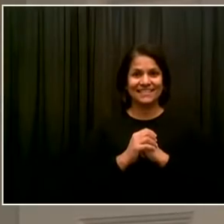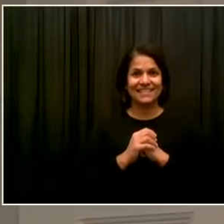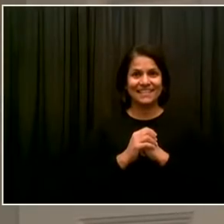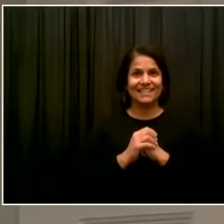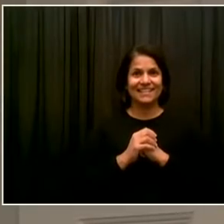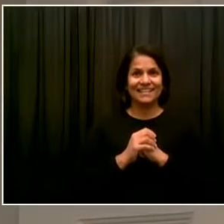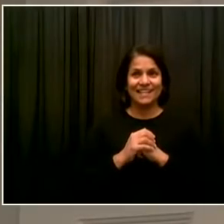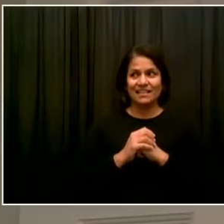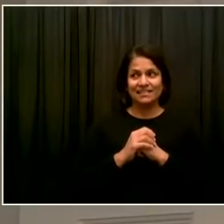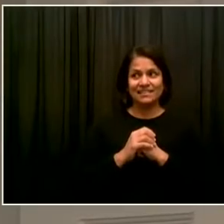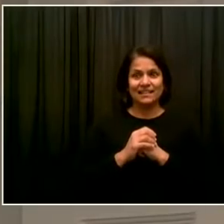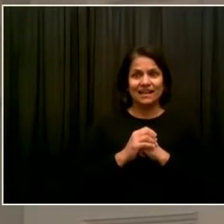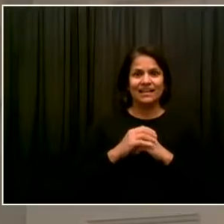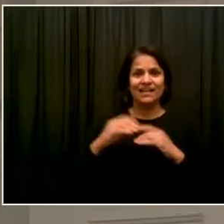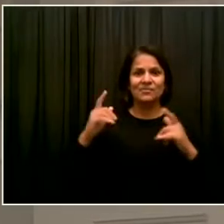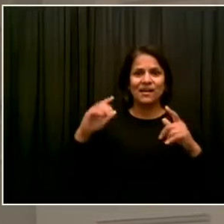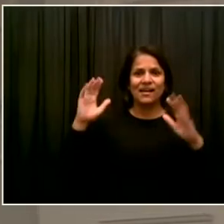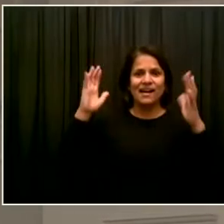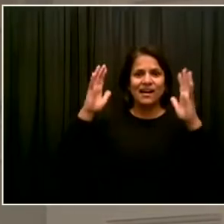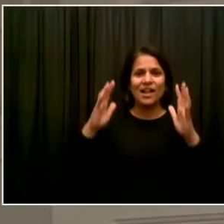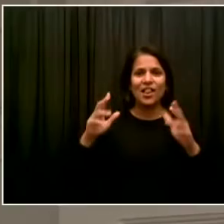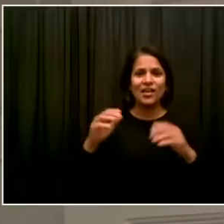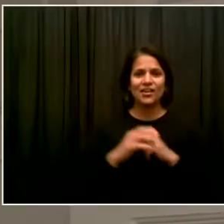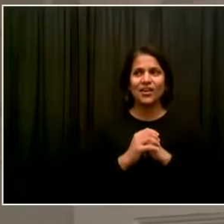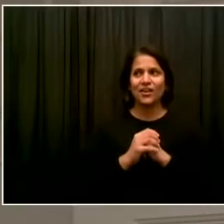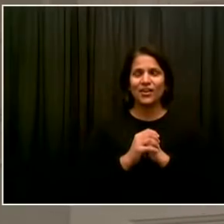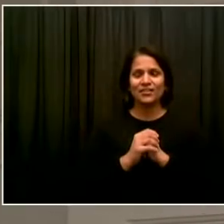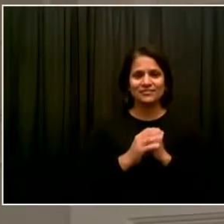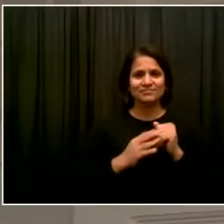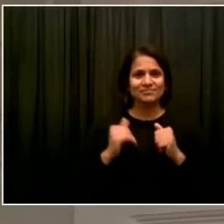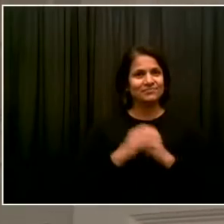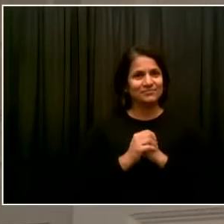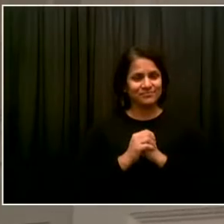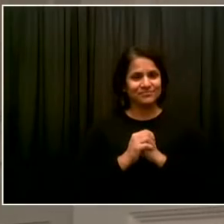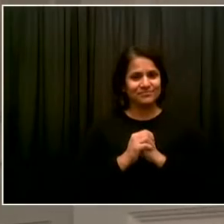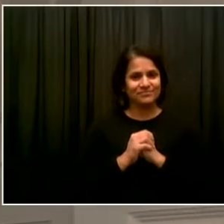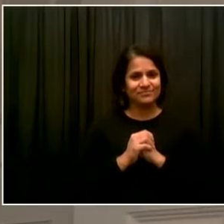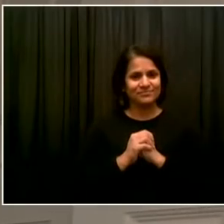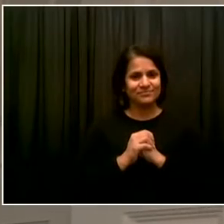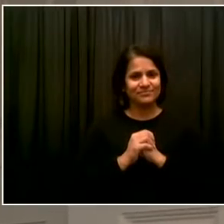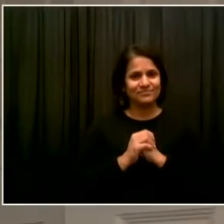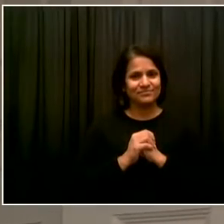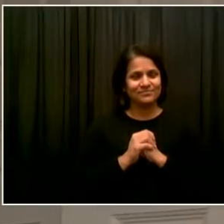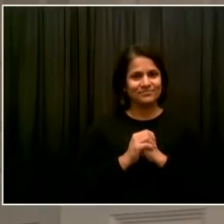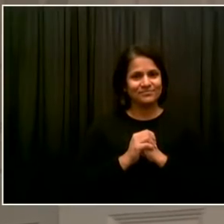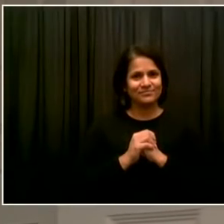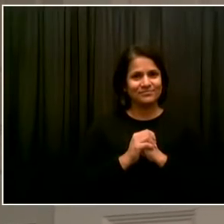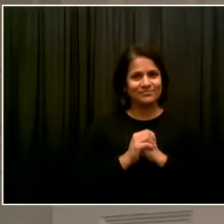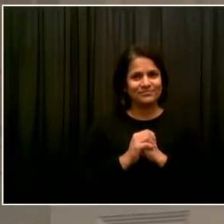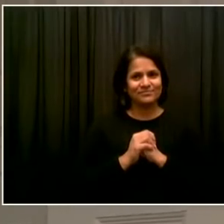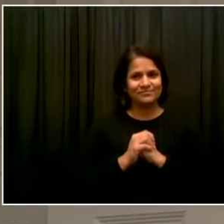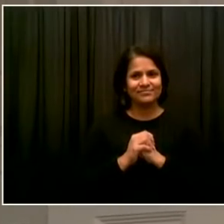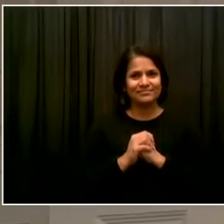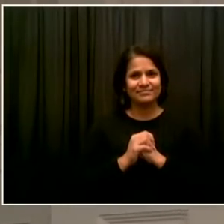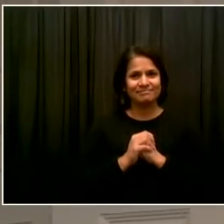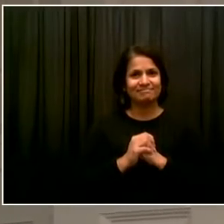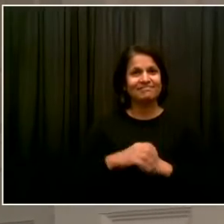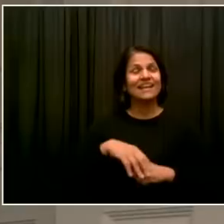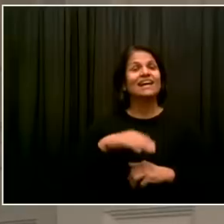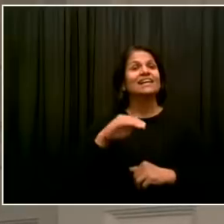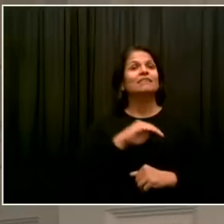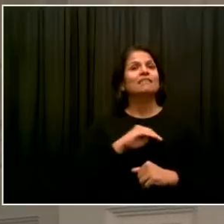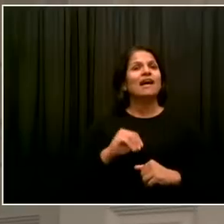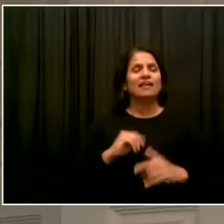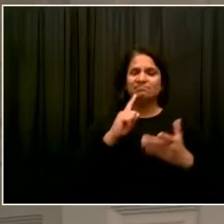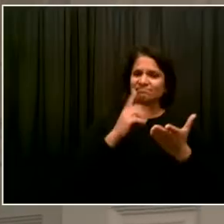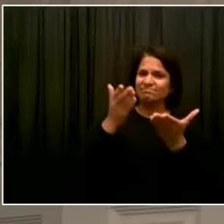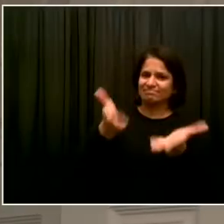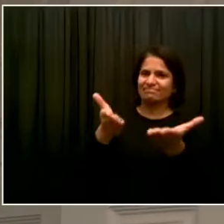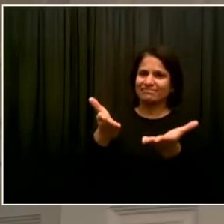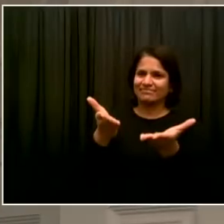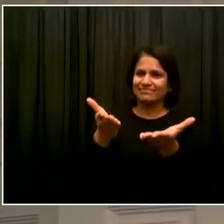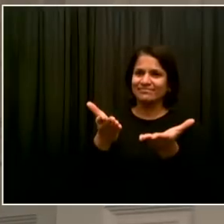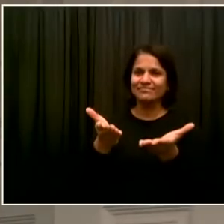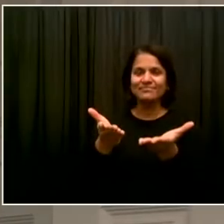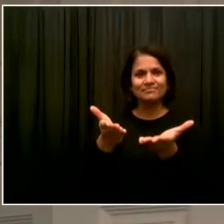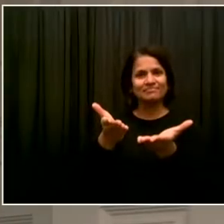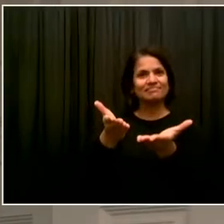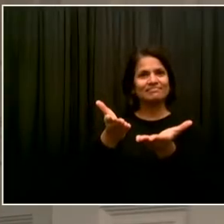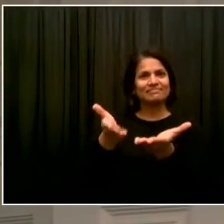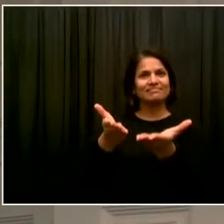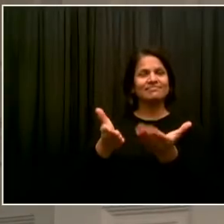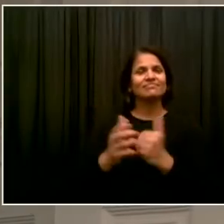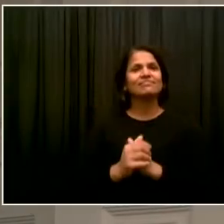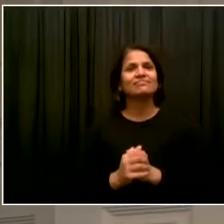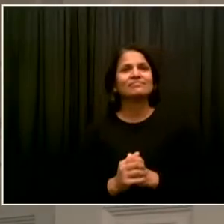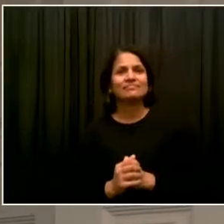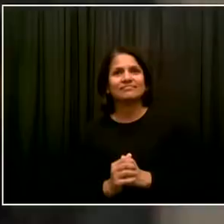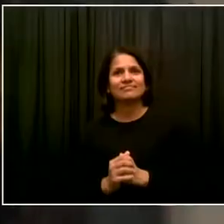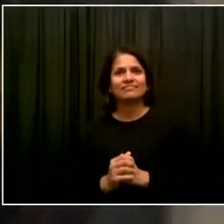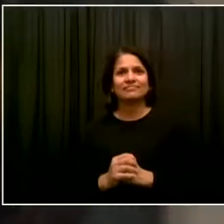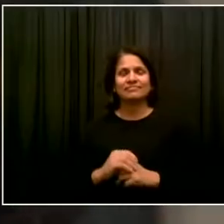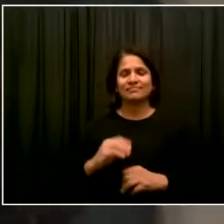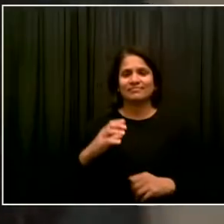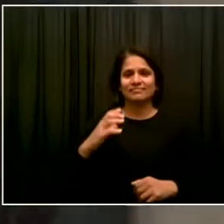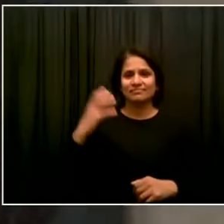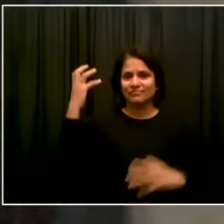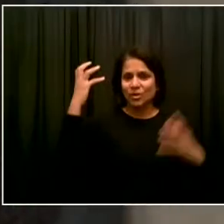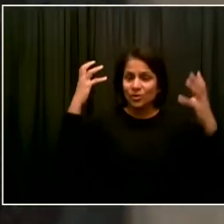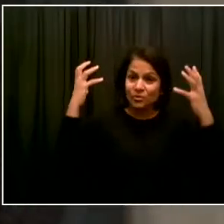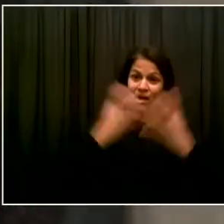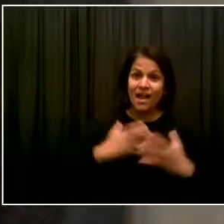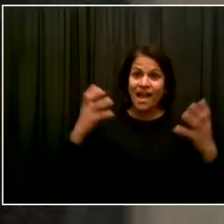APPLAUSE ]